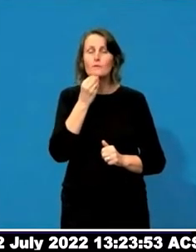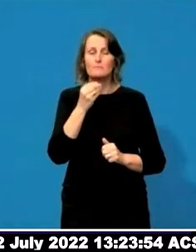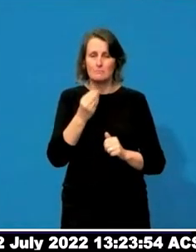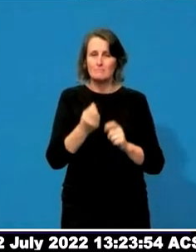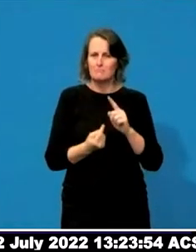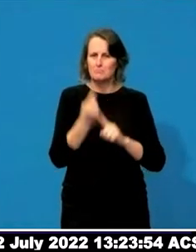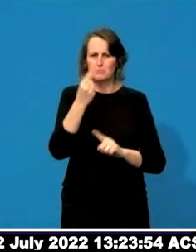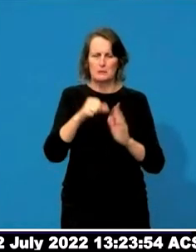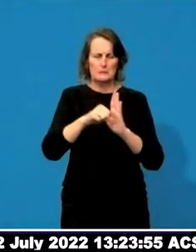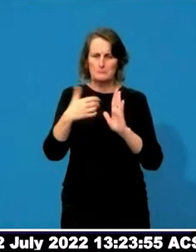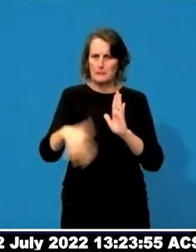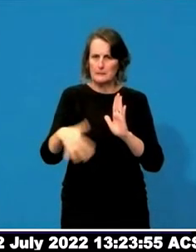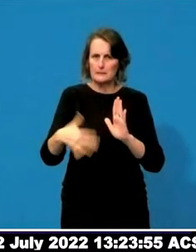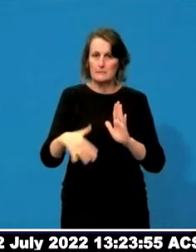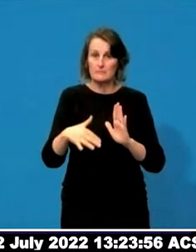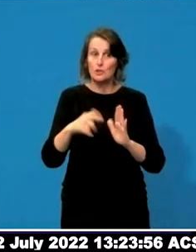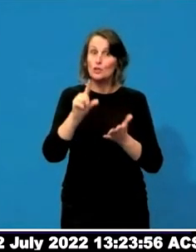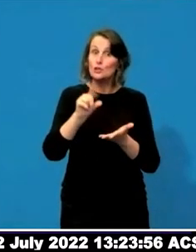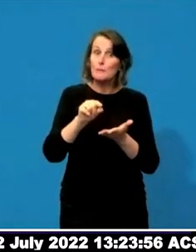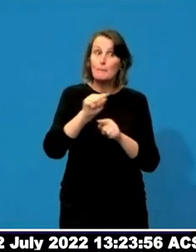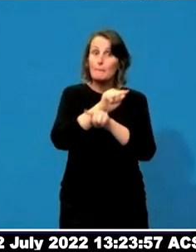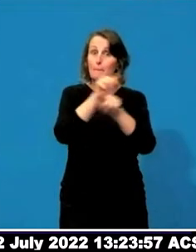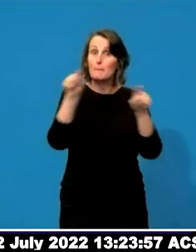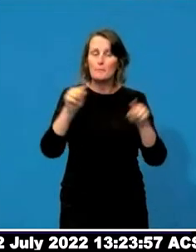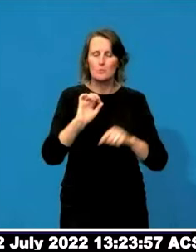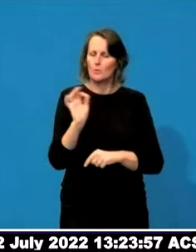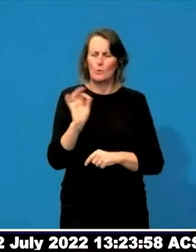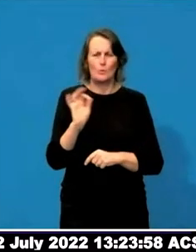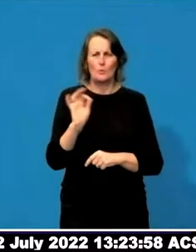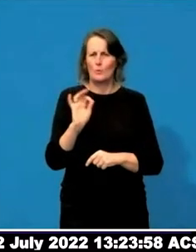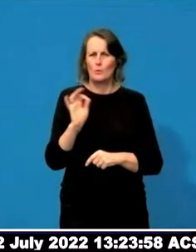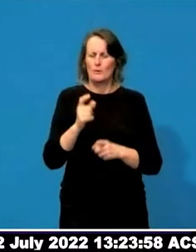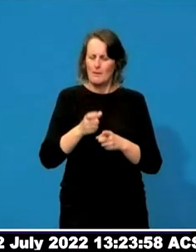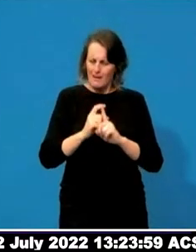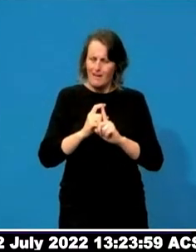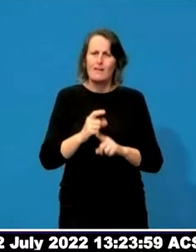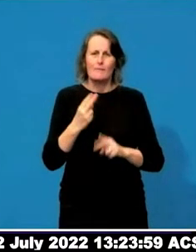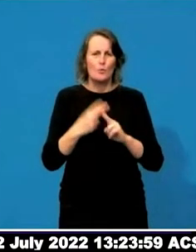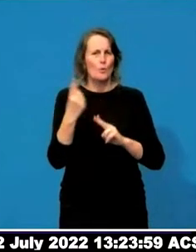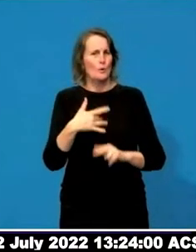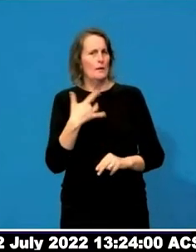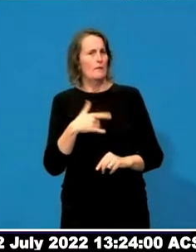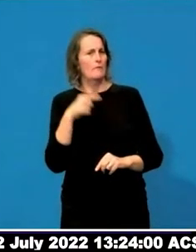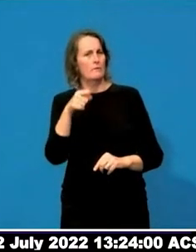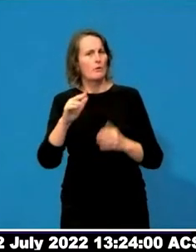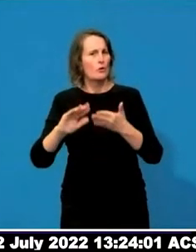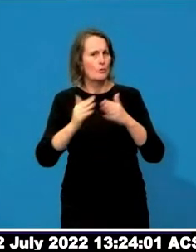Everything is not cheap in communities. Living in communities. Looking after your families.